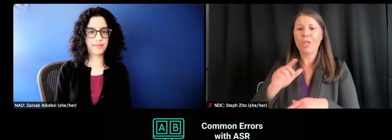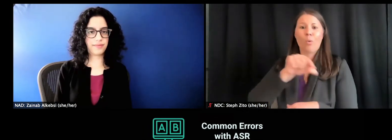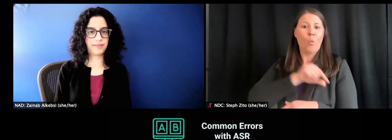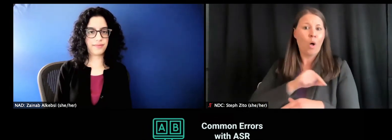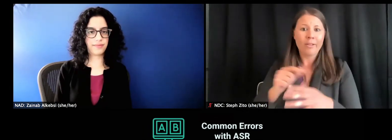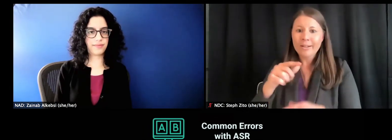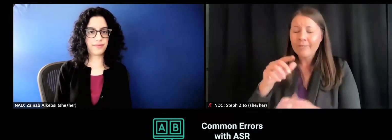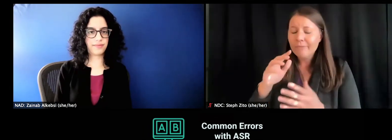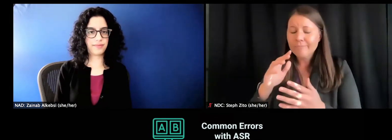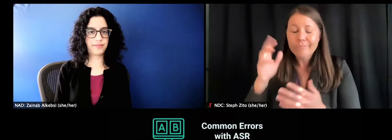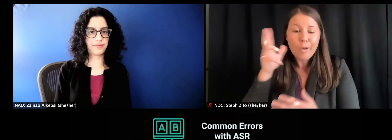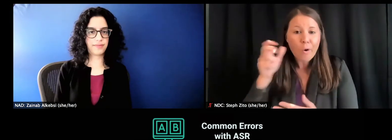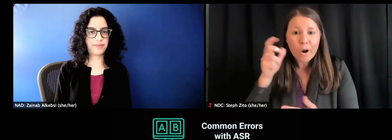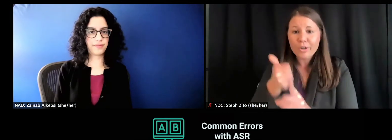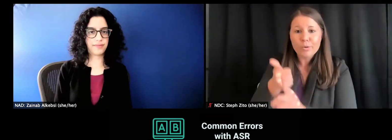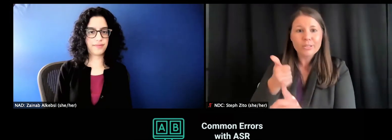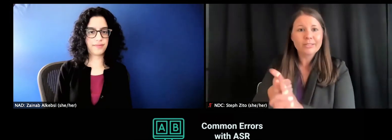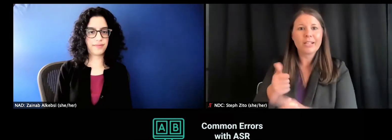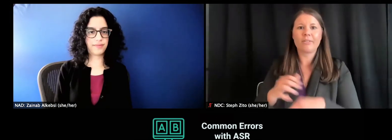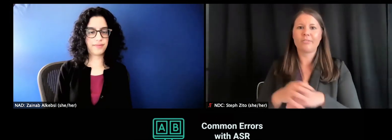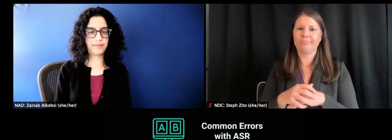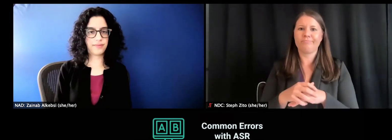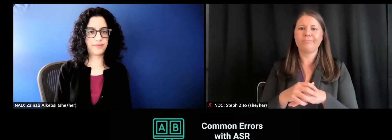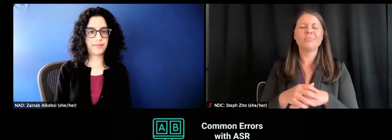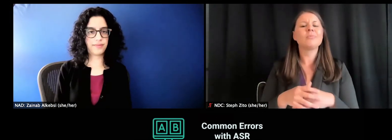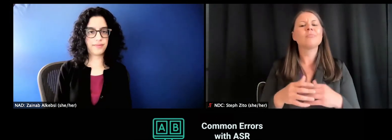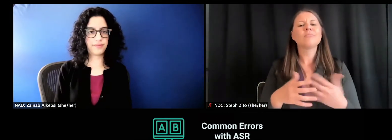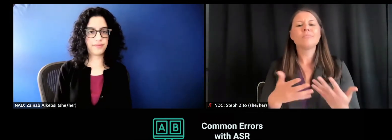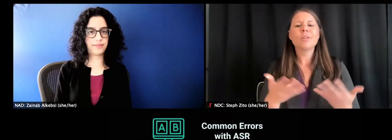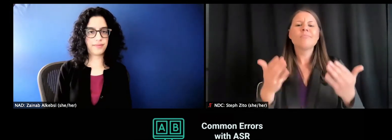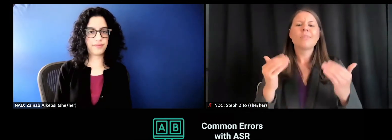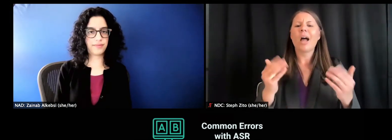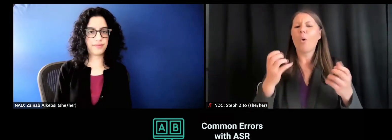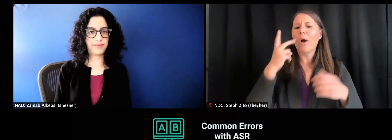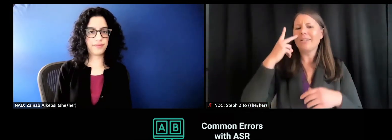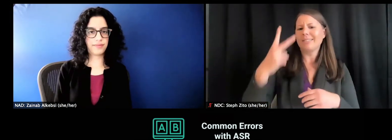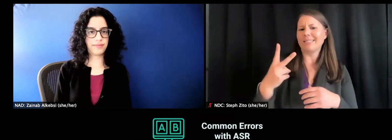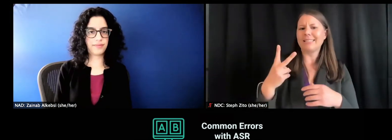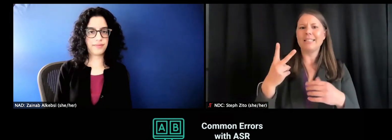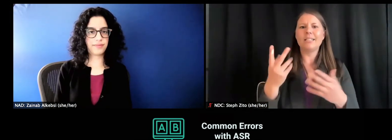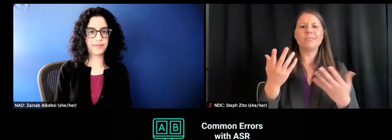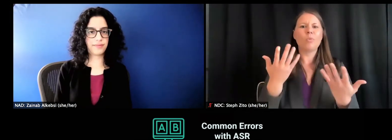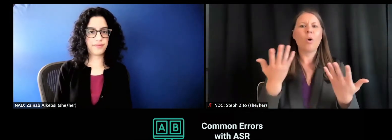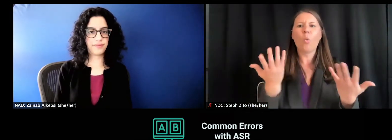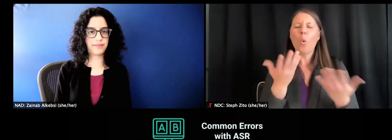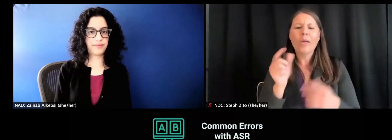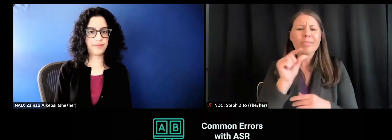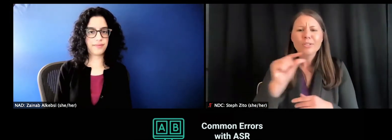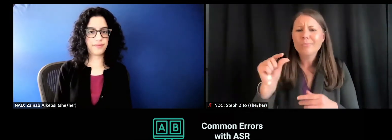and will differ depending on the setting, the speaker involved, and the quality of the sound available.